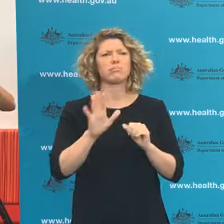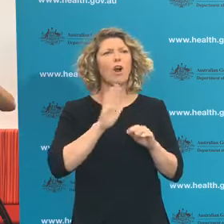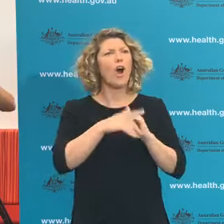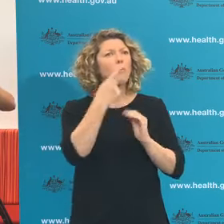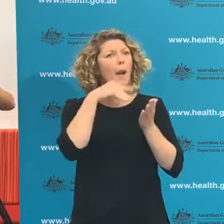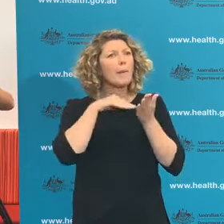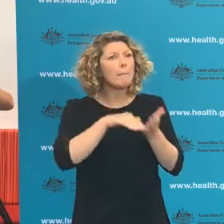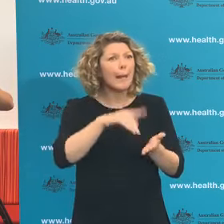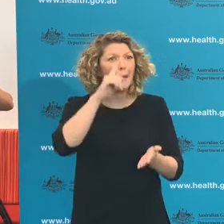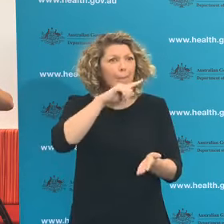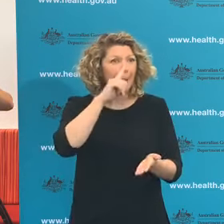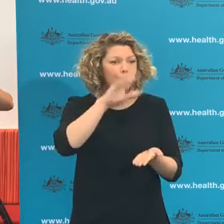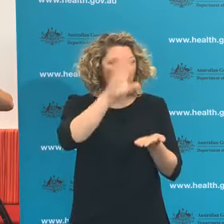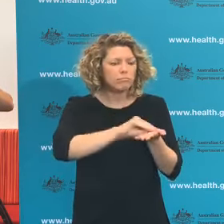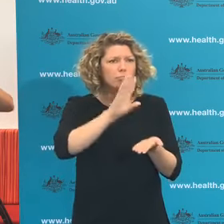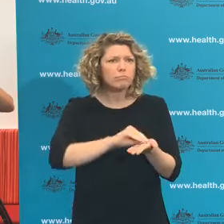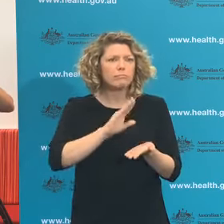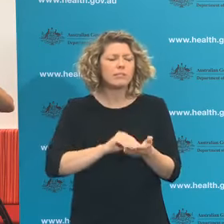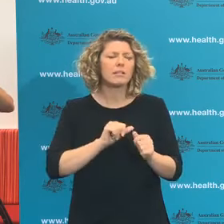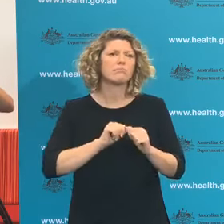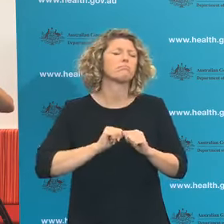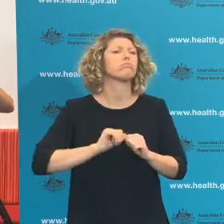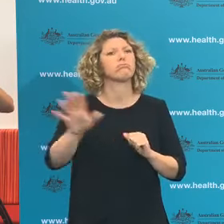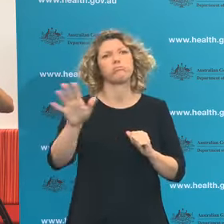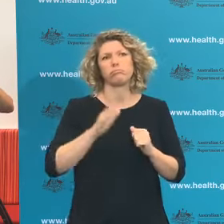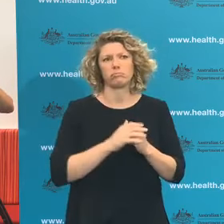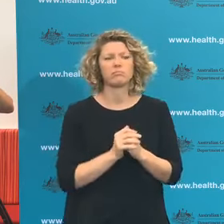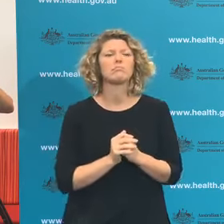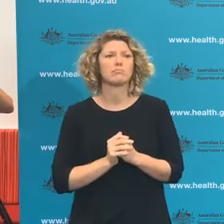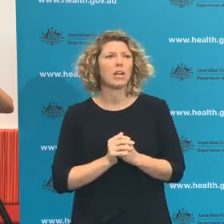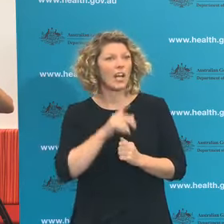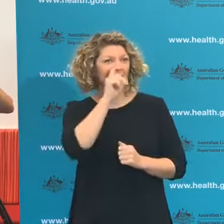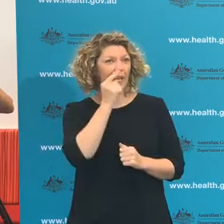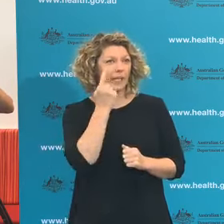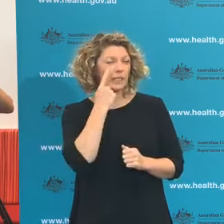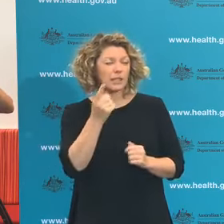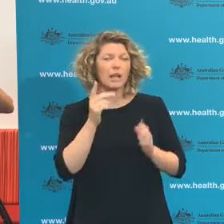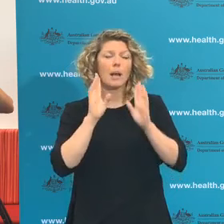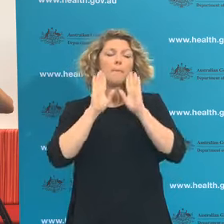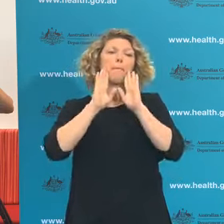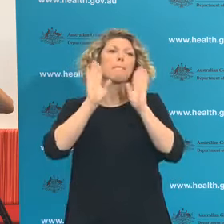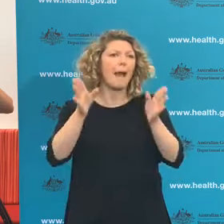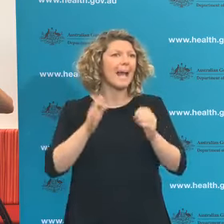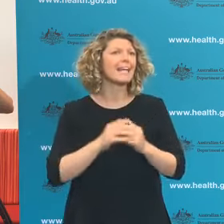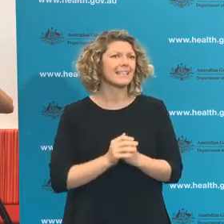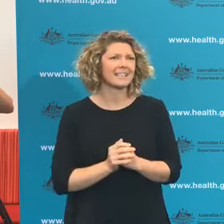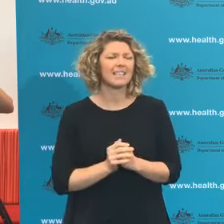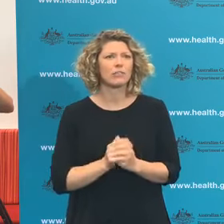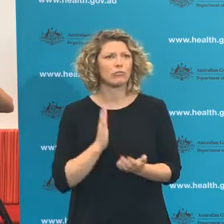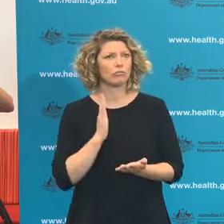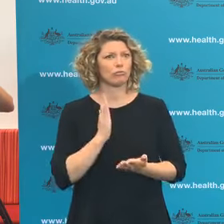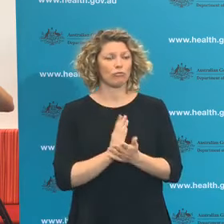just in the first evening. That is an amazing and really gratifying outcome,